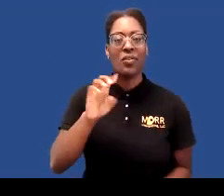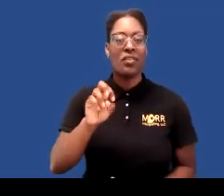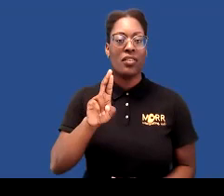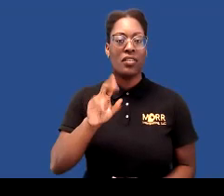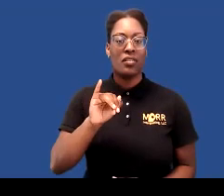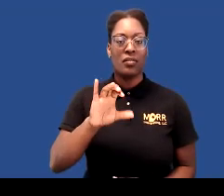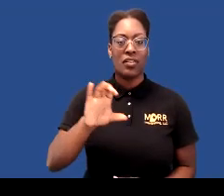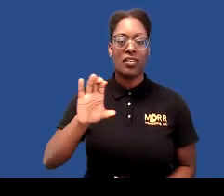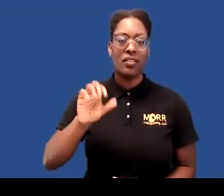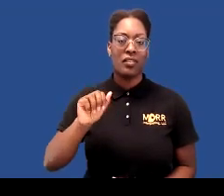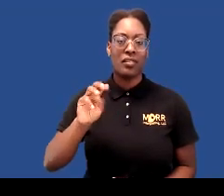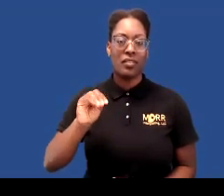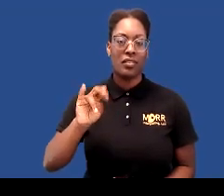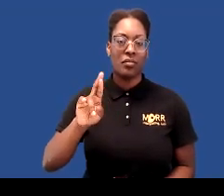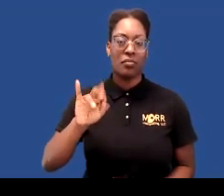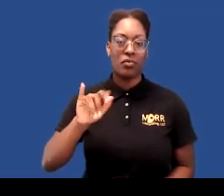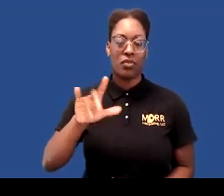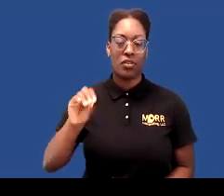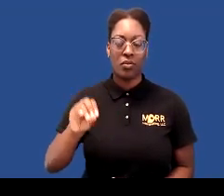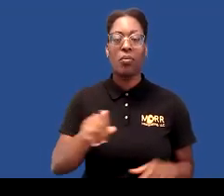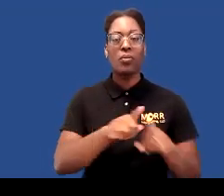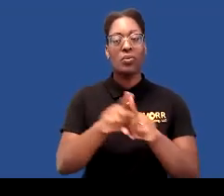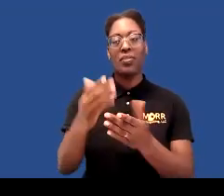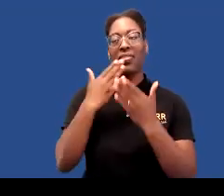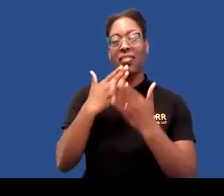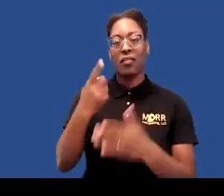and thank you to our two Morr interpreters for keeping up with us